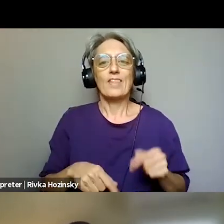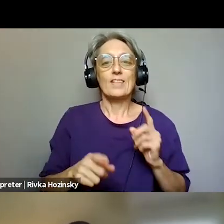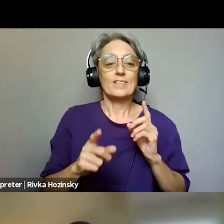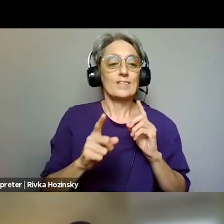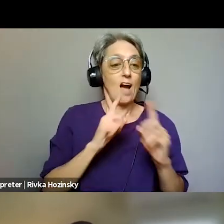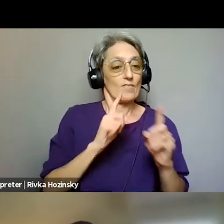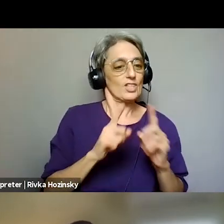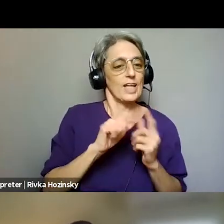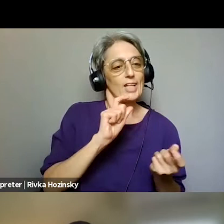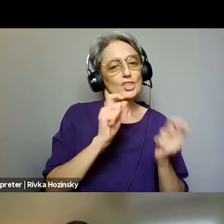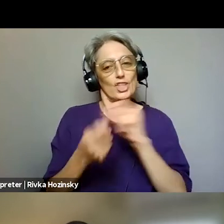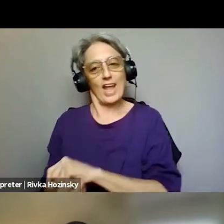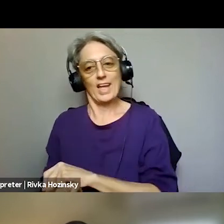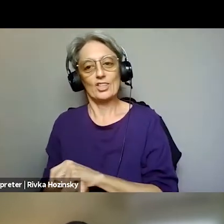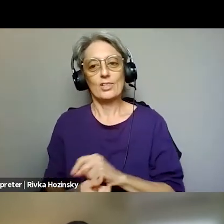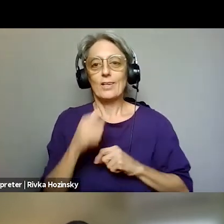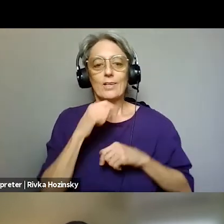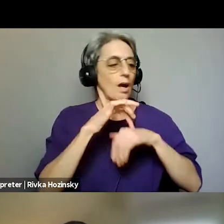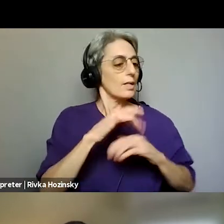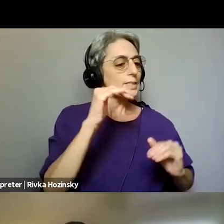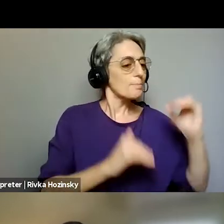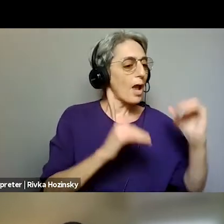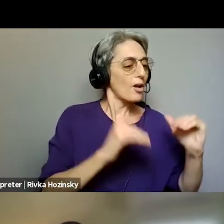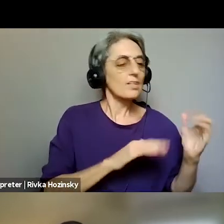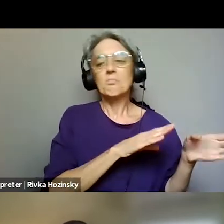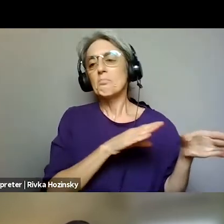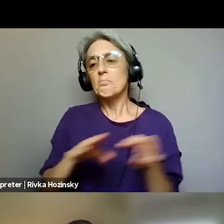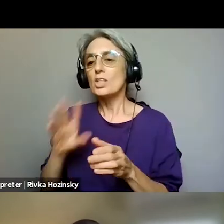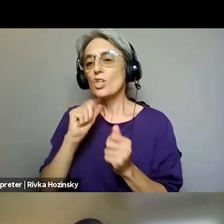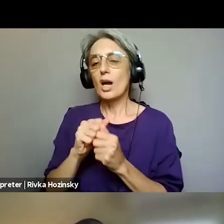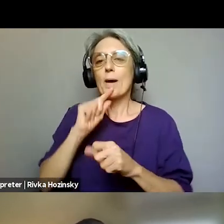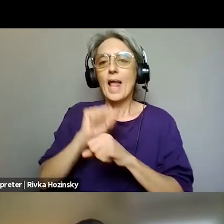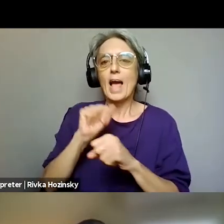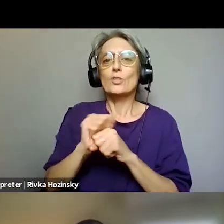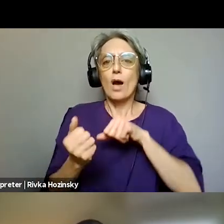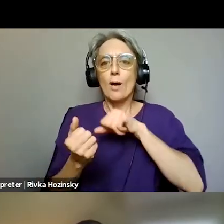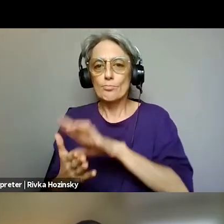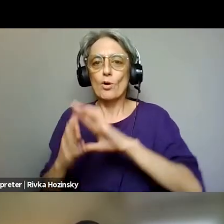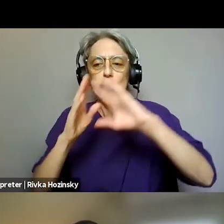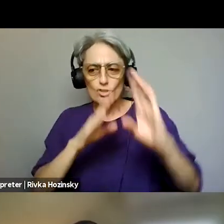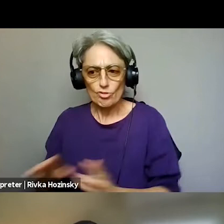of disparities and into actual strategies for action? And really what policies and practices